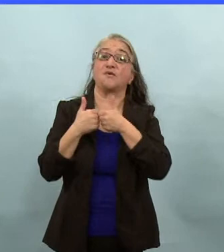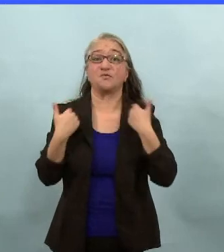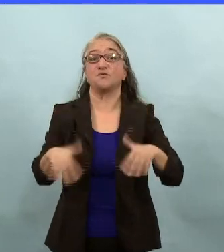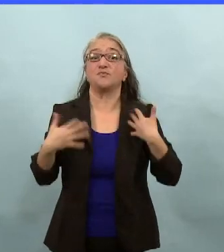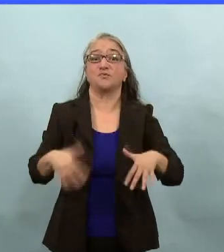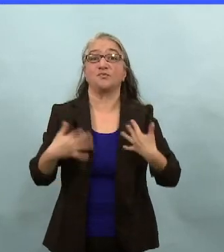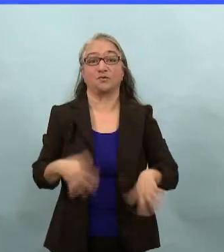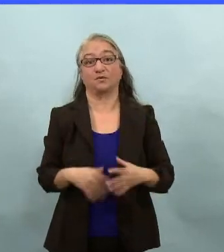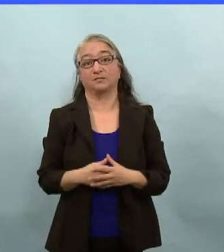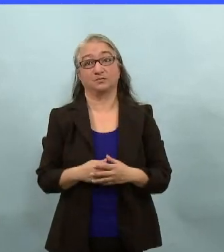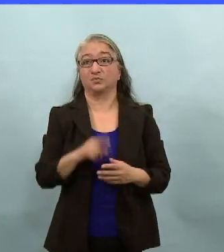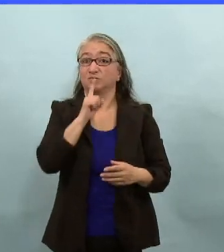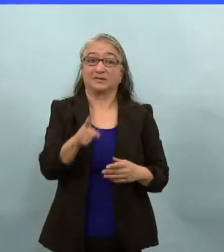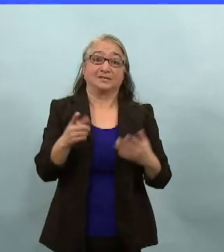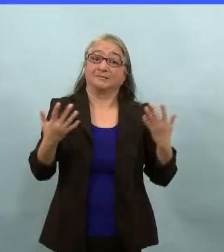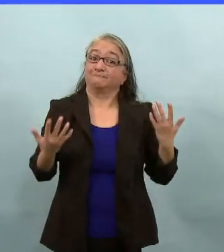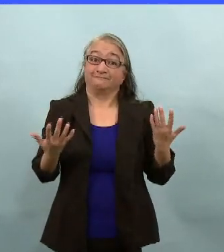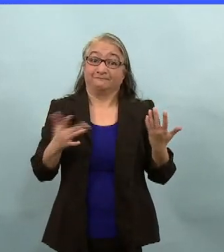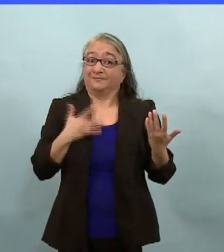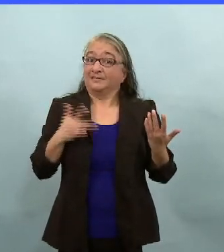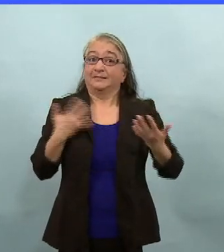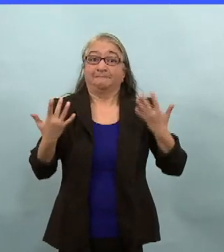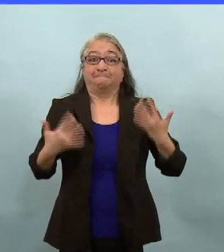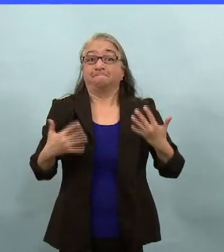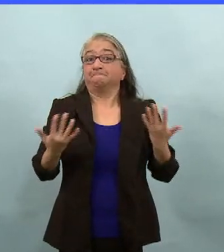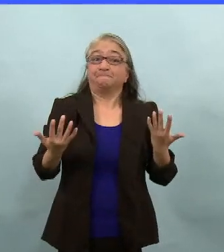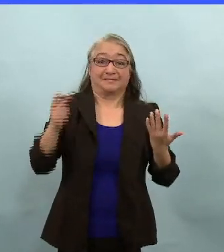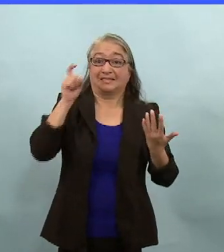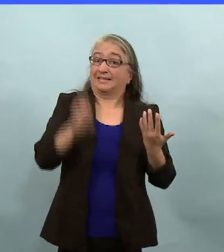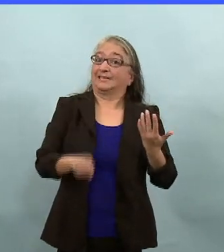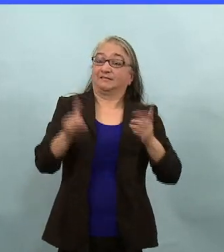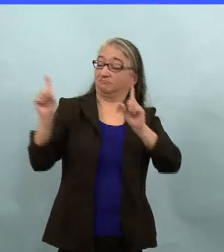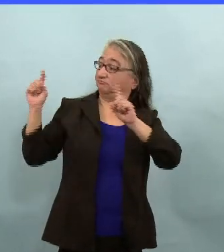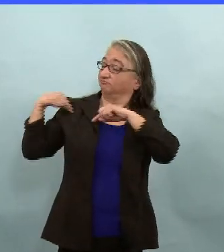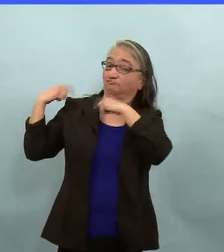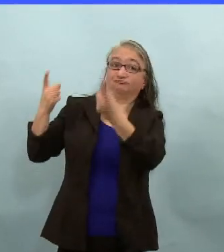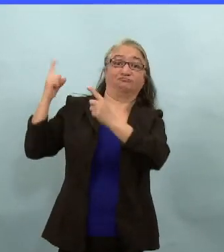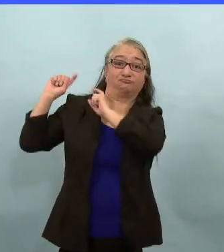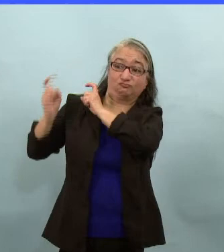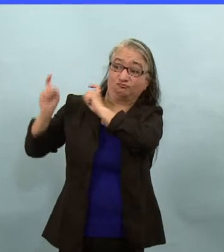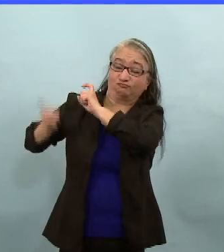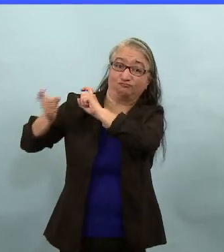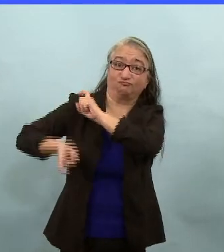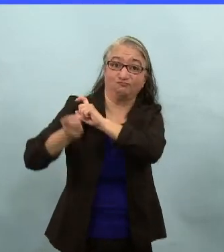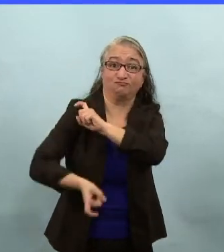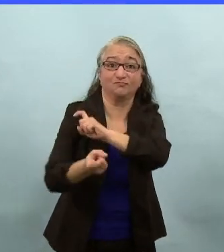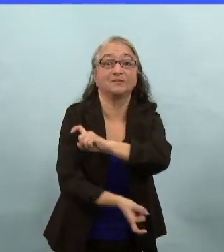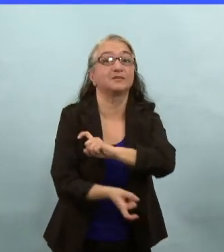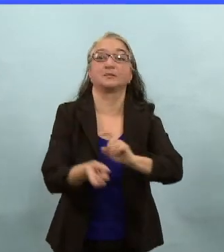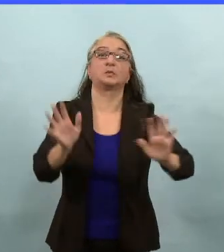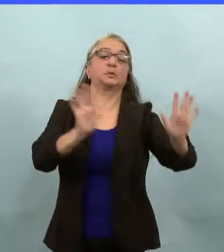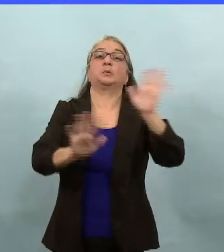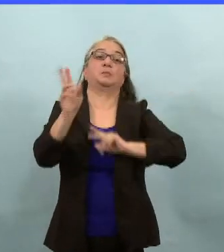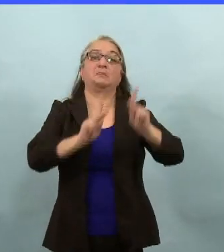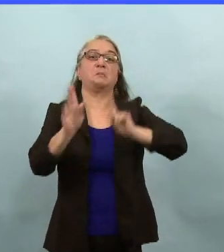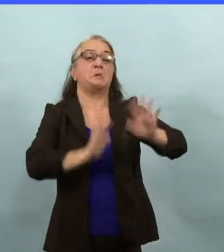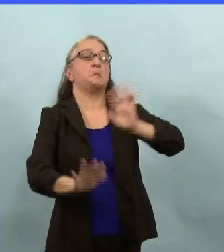perspective from a a messaging perspective from a case in contact and testing perspective and and it